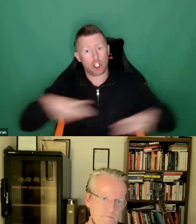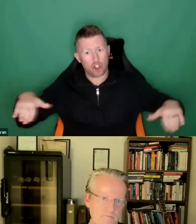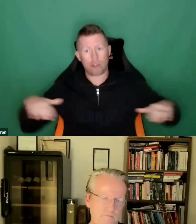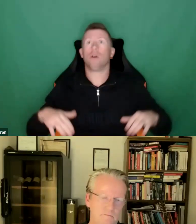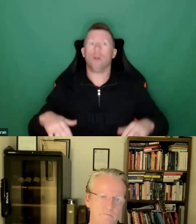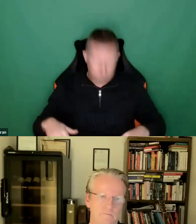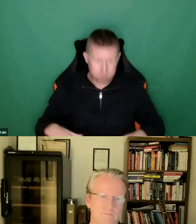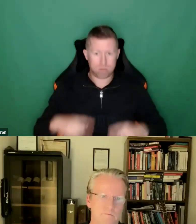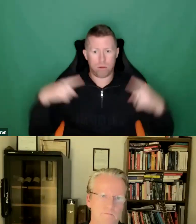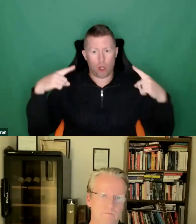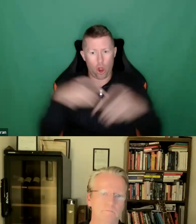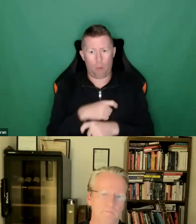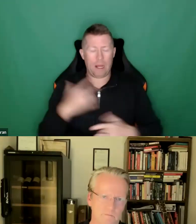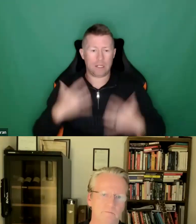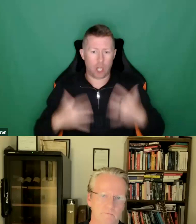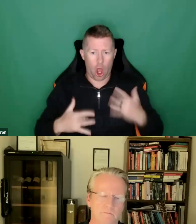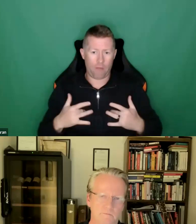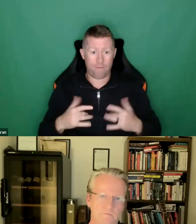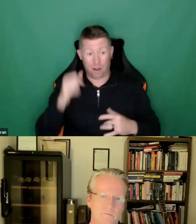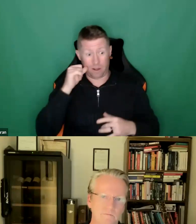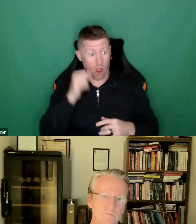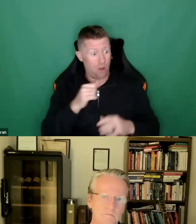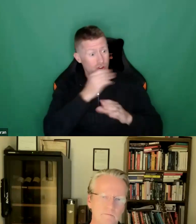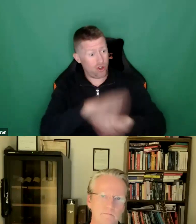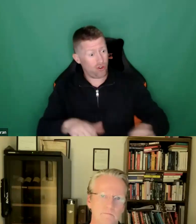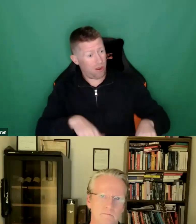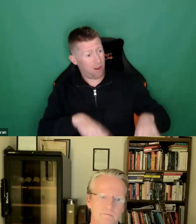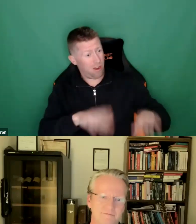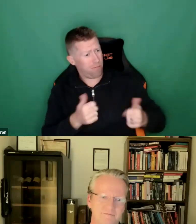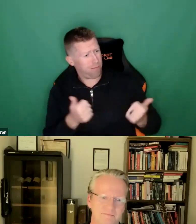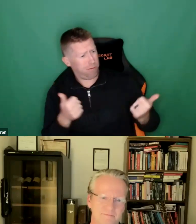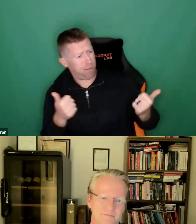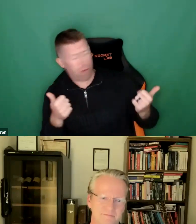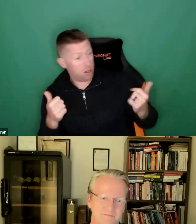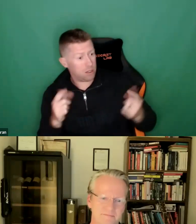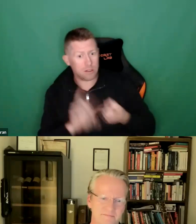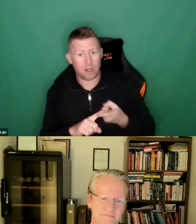and say that teachers are not doing enough and they need to do more and more and more. I think